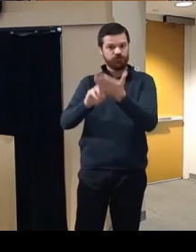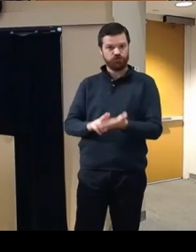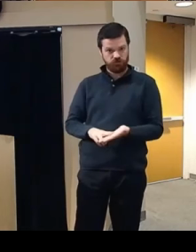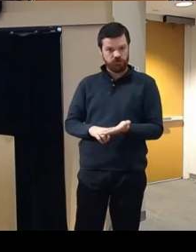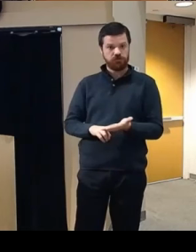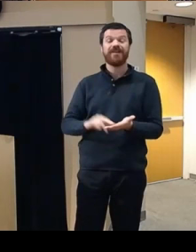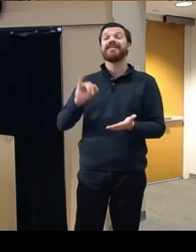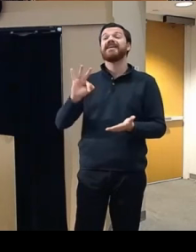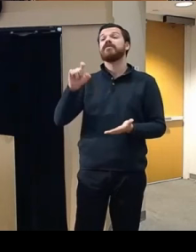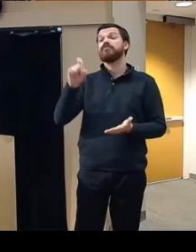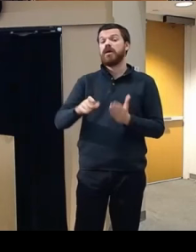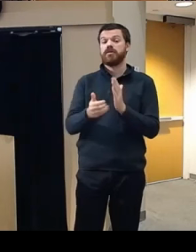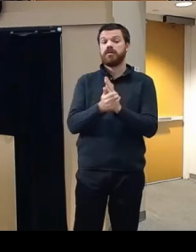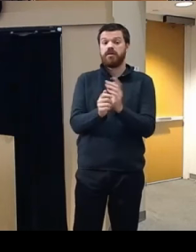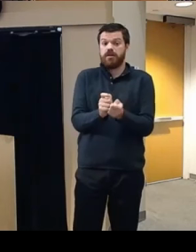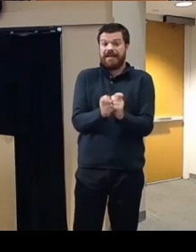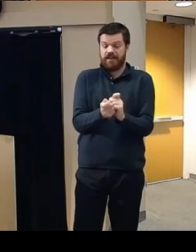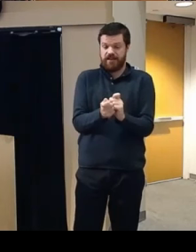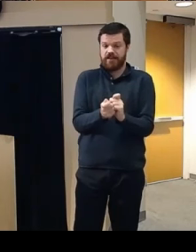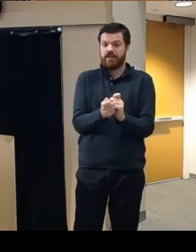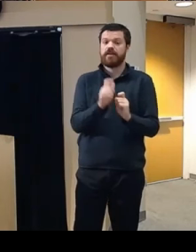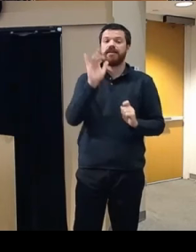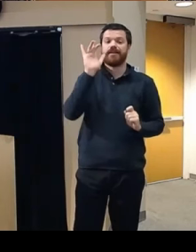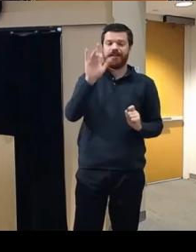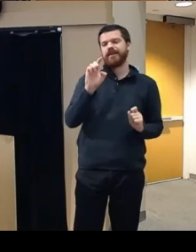but if you do need to make an edit you can come in and you can see I can edit